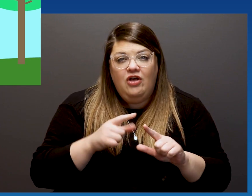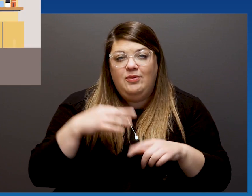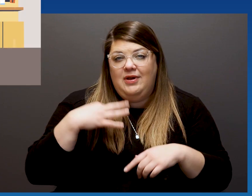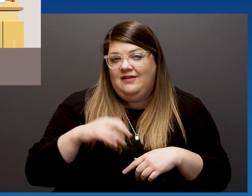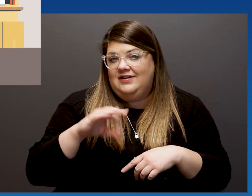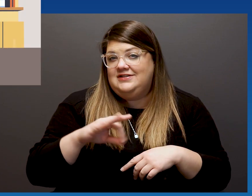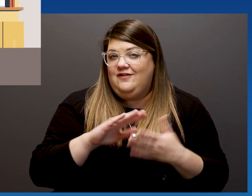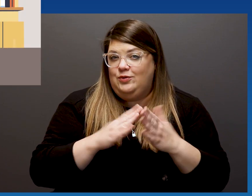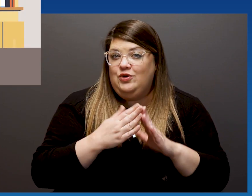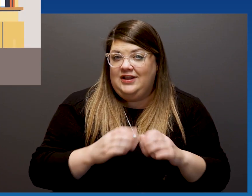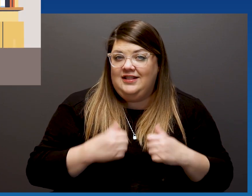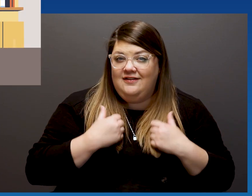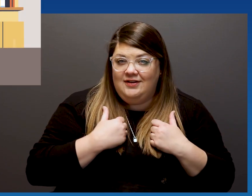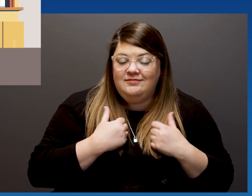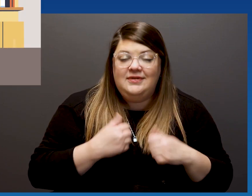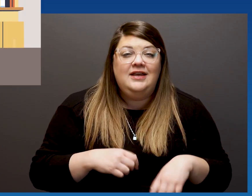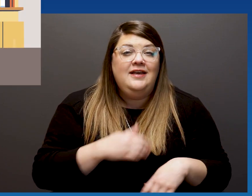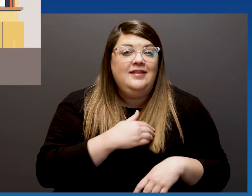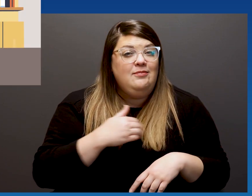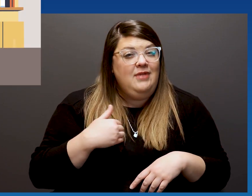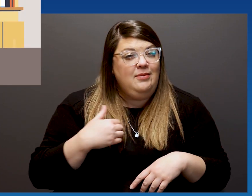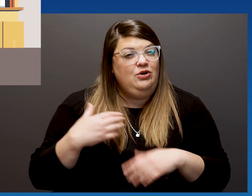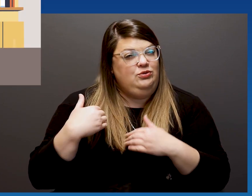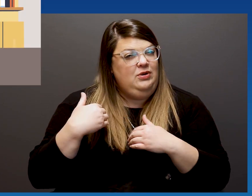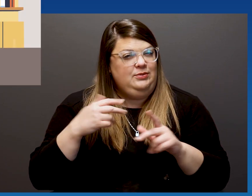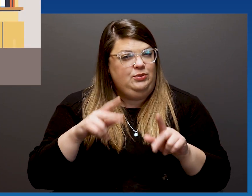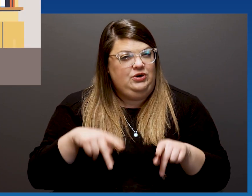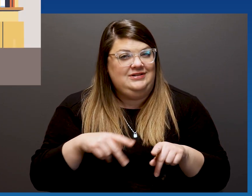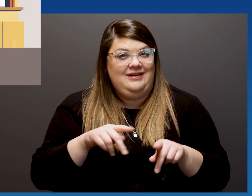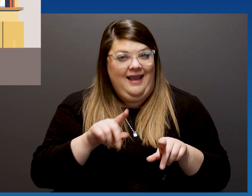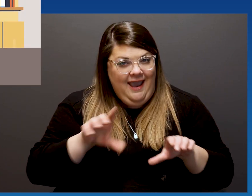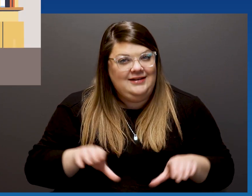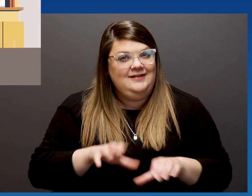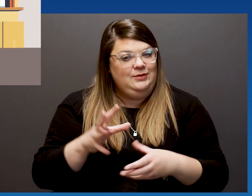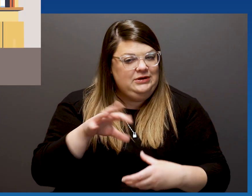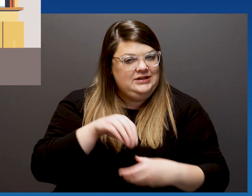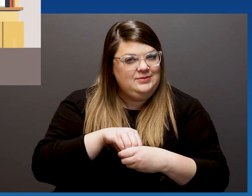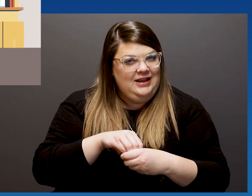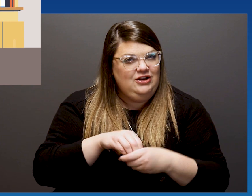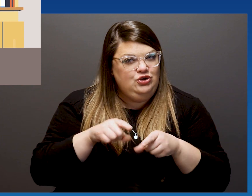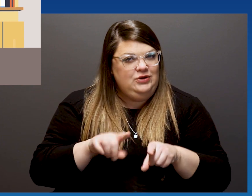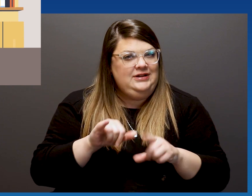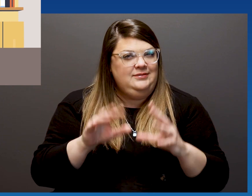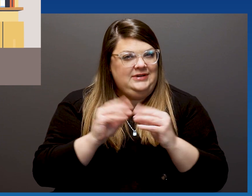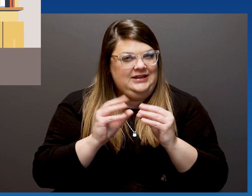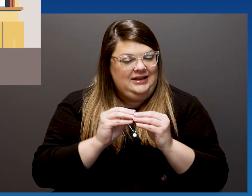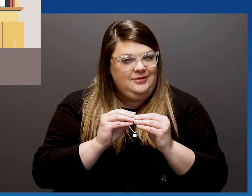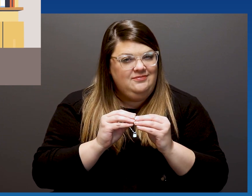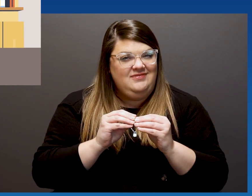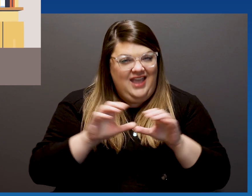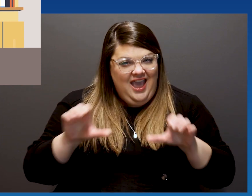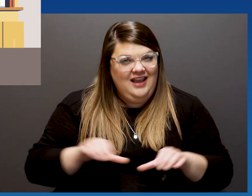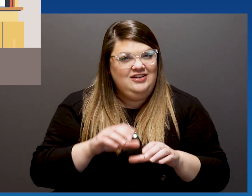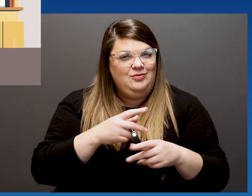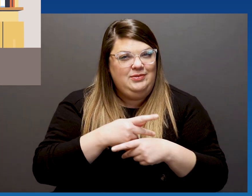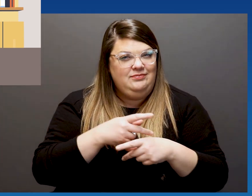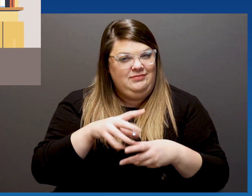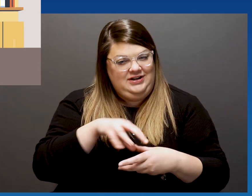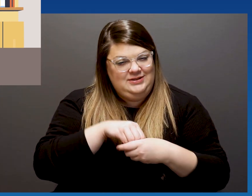The member and the responsible person actively participate in the planning meeting. Active participation begins before the meeting starts.